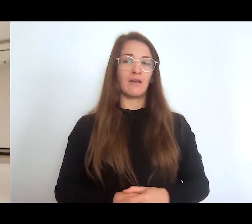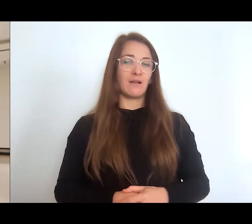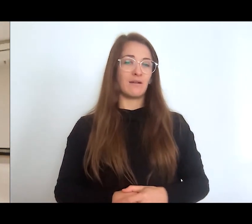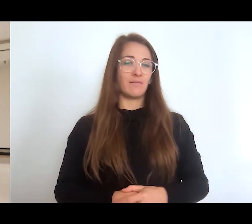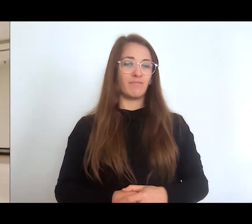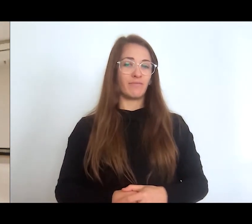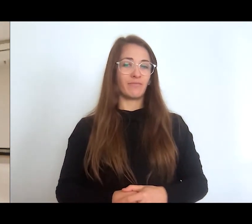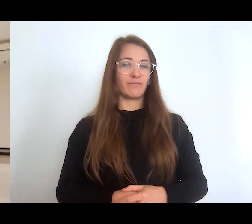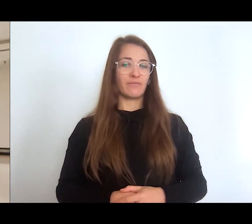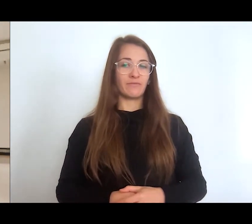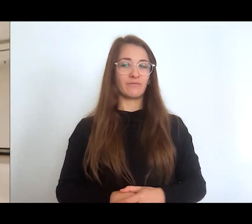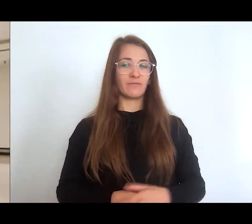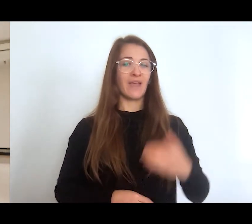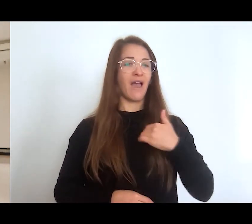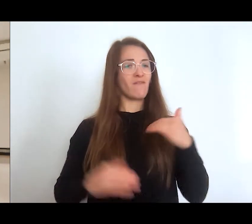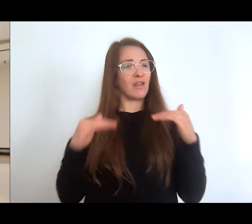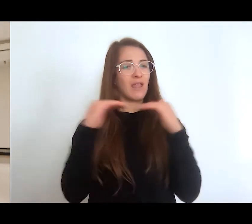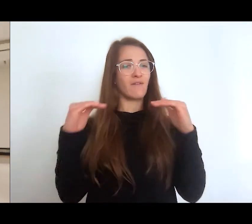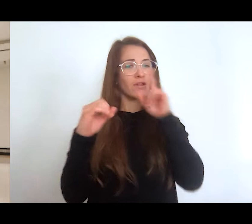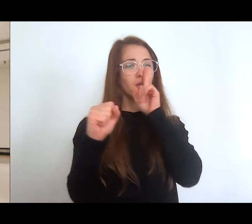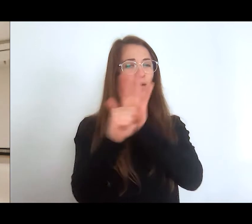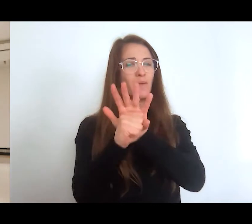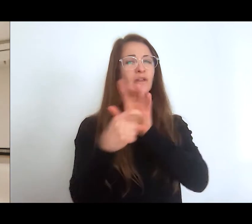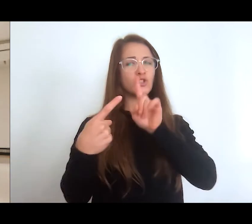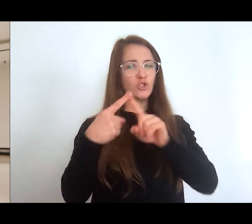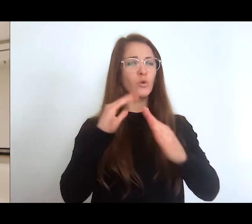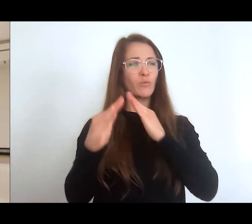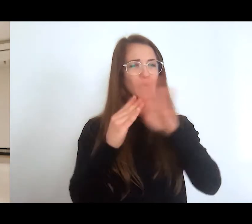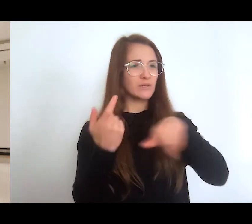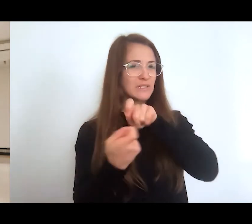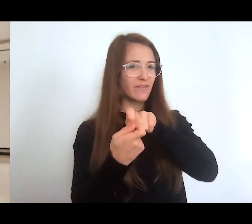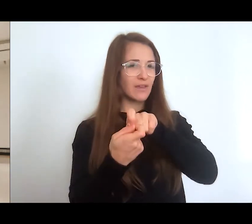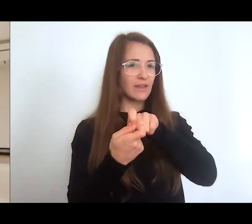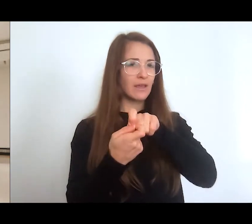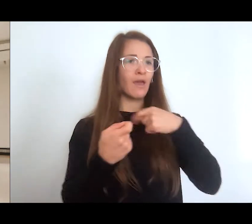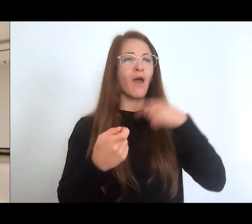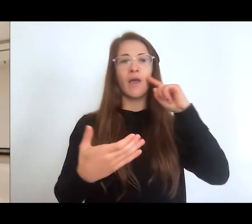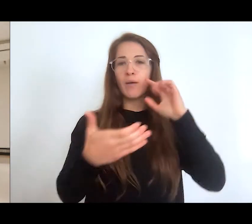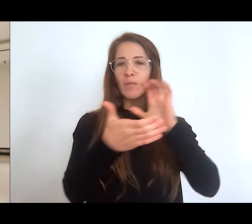IN THAT THERE IS A LEVEL OF COMMITMENT TO COMMUNITY THAT I